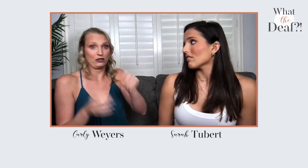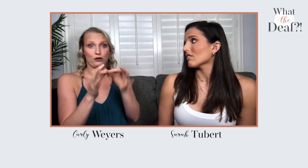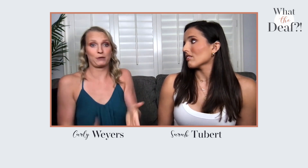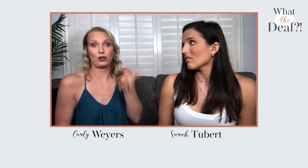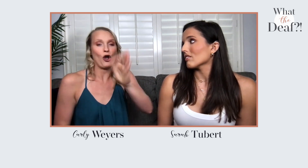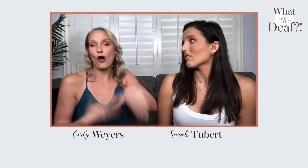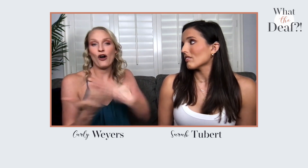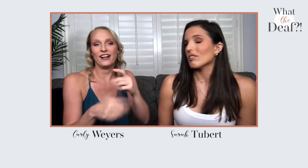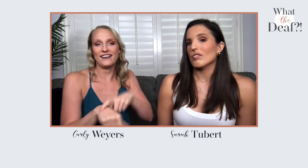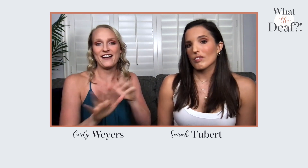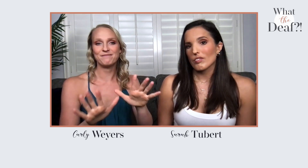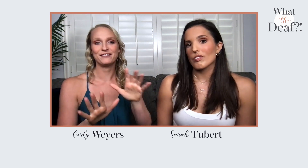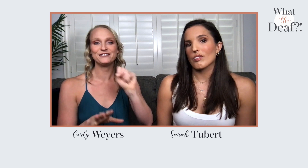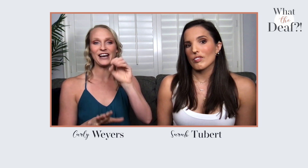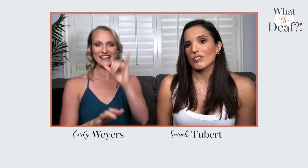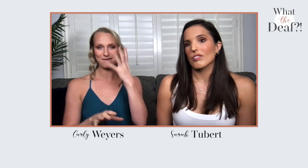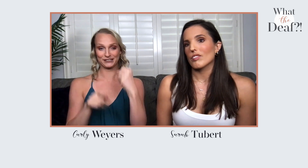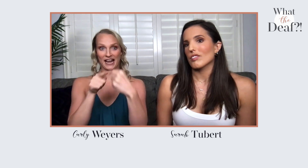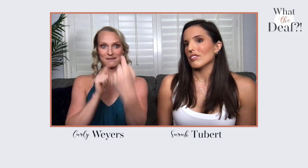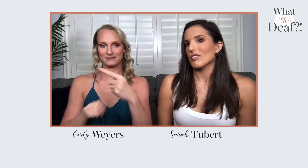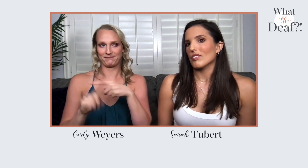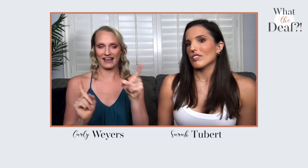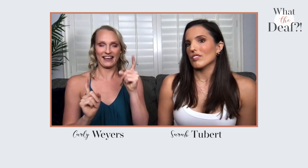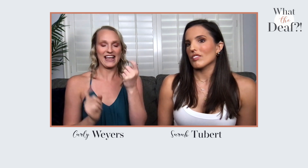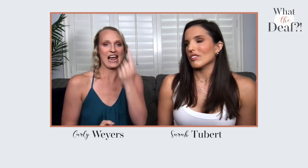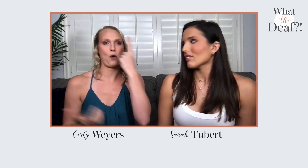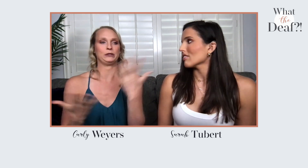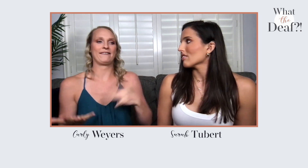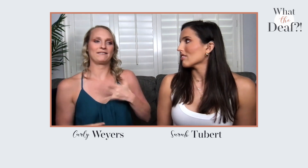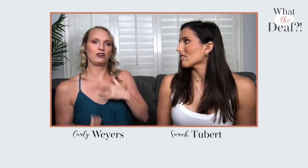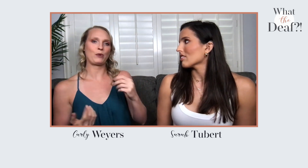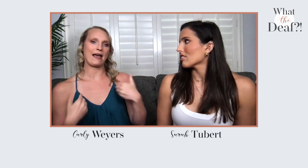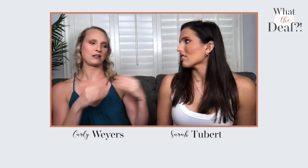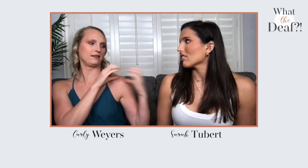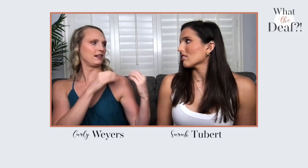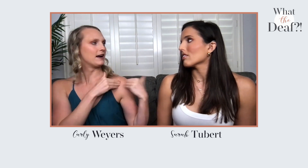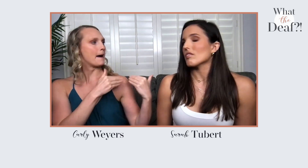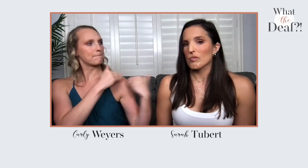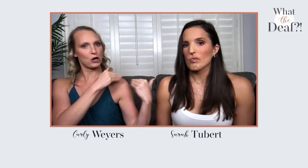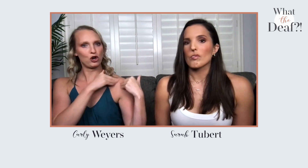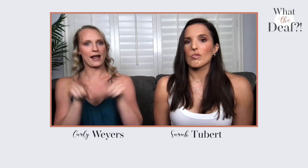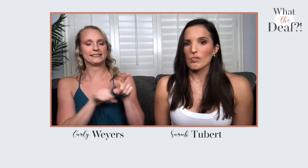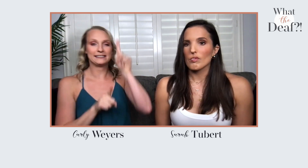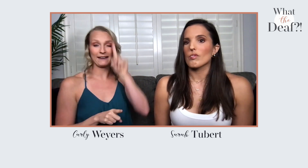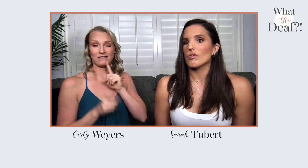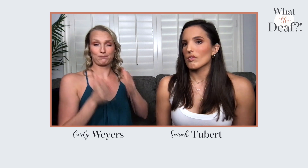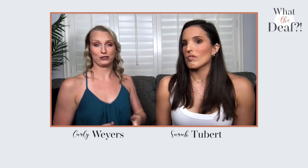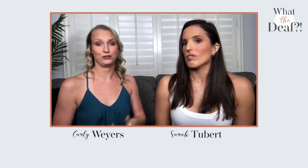and that I need an interpreter at all times. So our experiences are different, but I get that feeling of having that burden and responsibility as a deaf person.